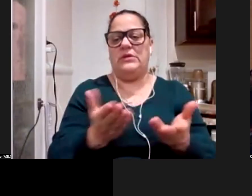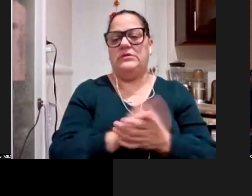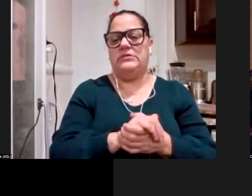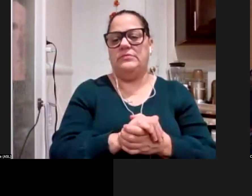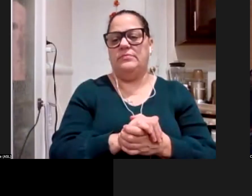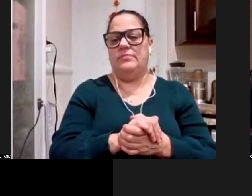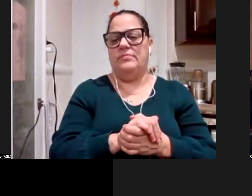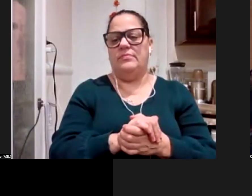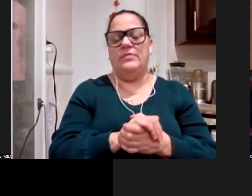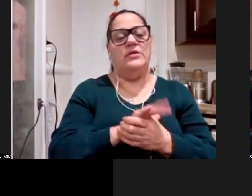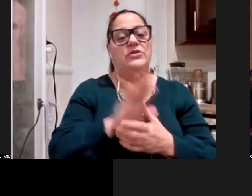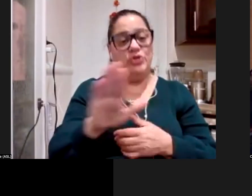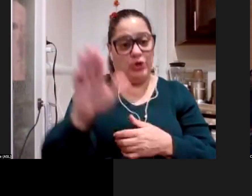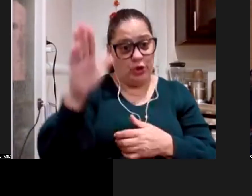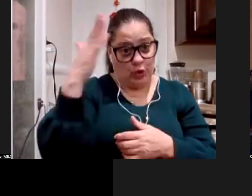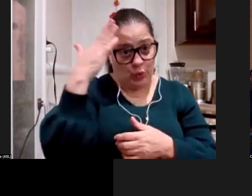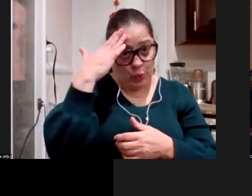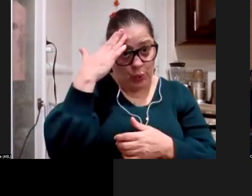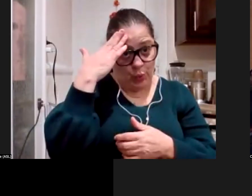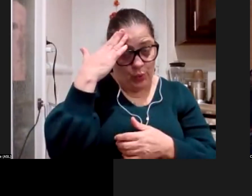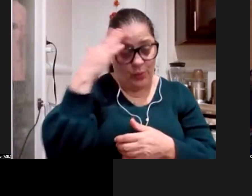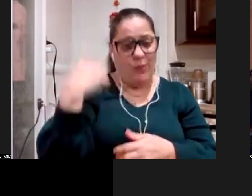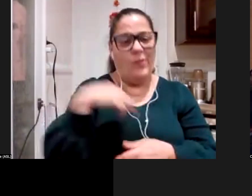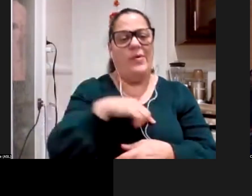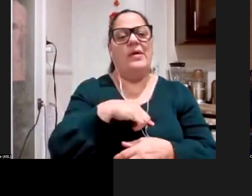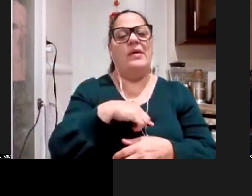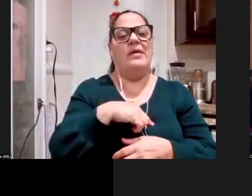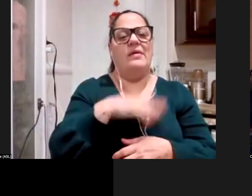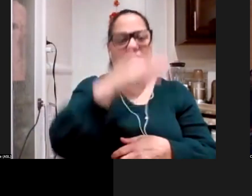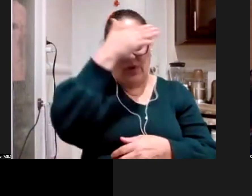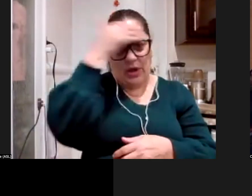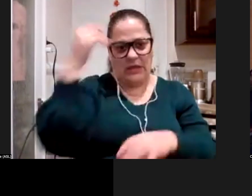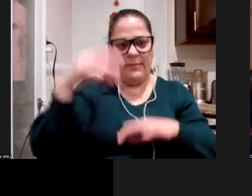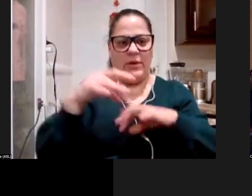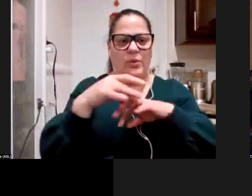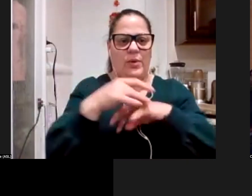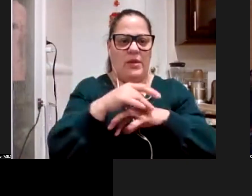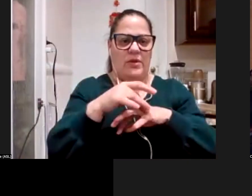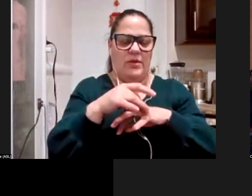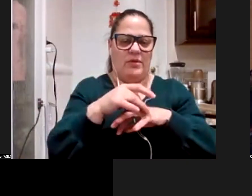she's the one who noticed that we forgot to put a wedding ring on him. So that was one of the last